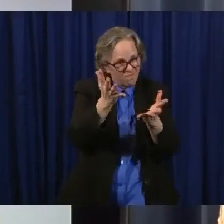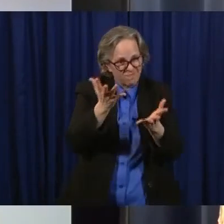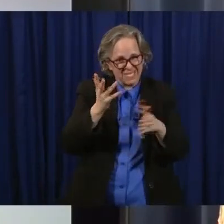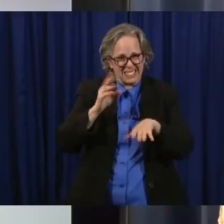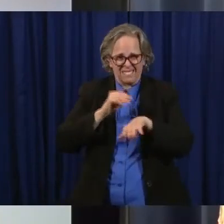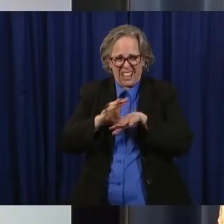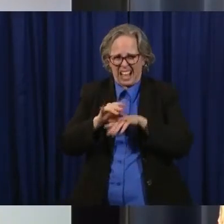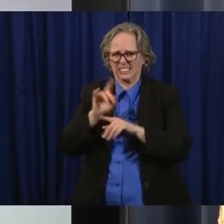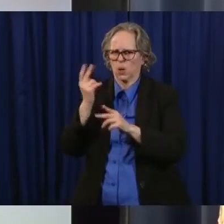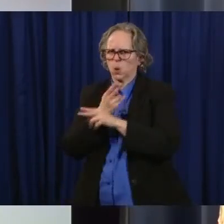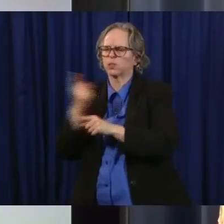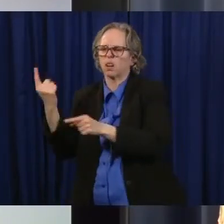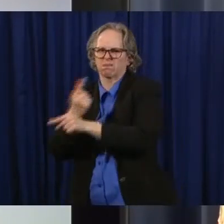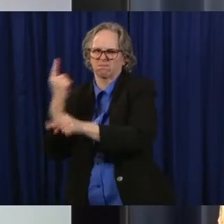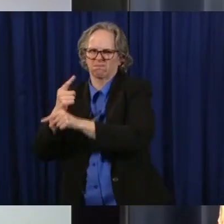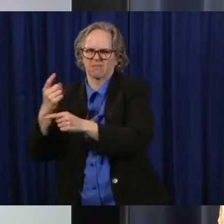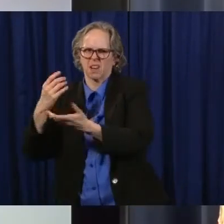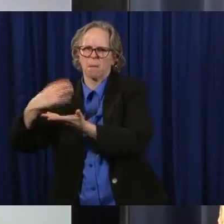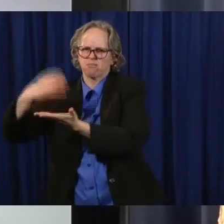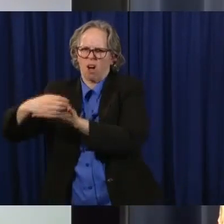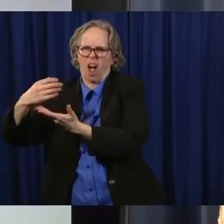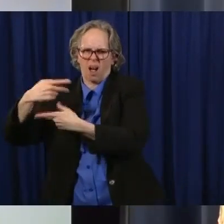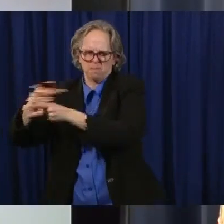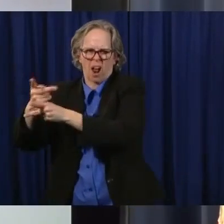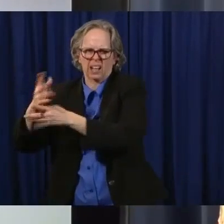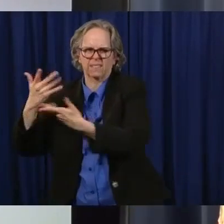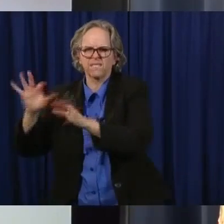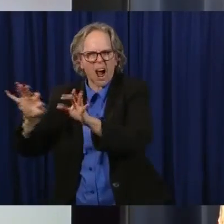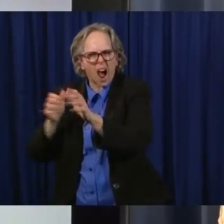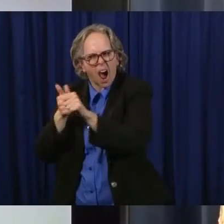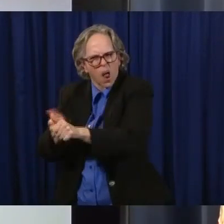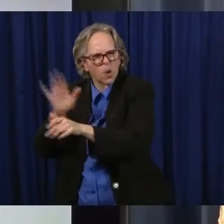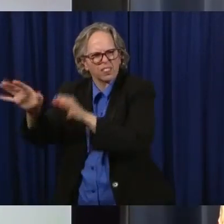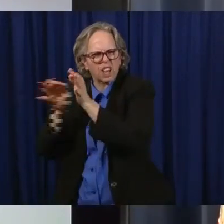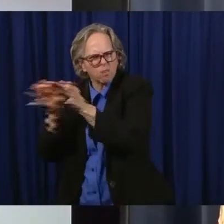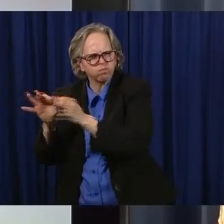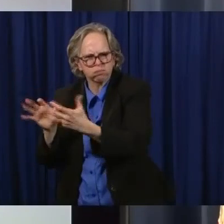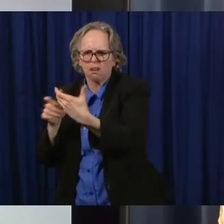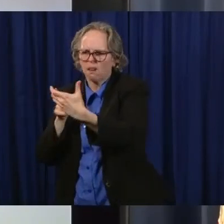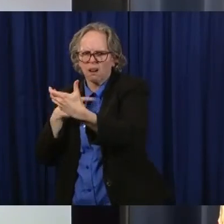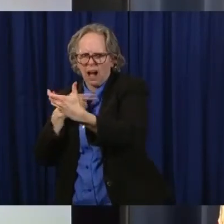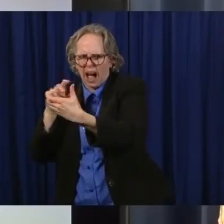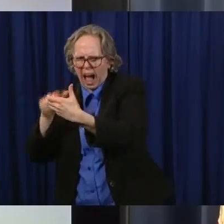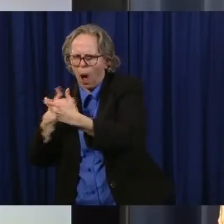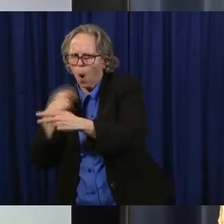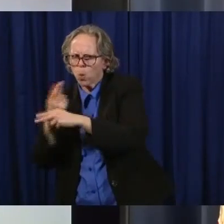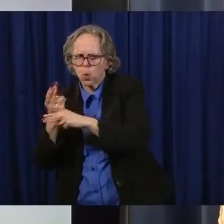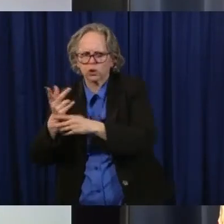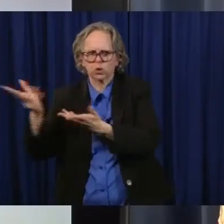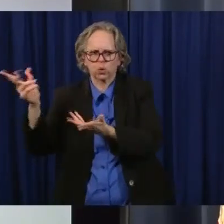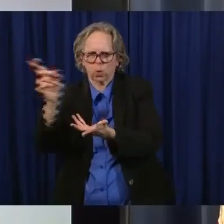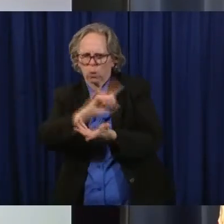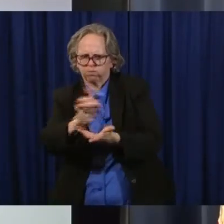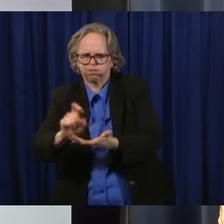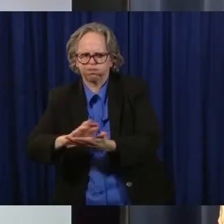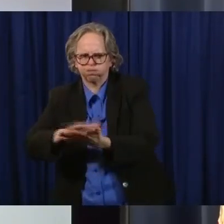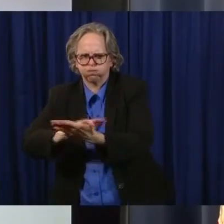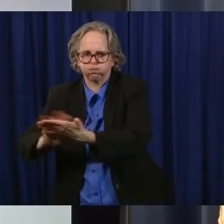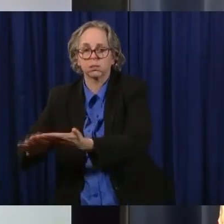USING THE RECOMMENDED PRODUCTS. WE RECOMMEND THEM FOR A REASON. BECAUSE WE HAVE TESTED TO MAKE SURE THEY DO WORK ON THIS PARTICULAR VIRUS. SO THAT WOULD BE MY MAIN SUGGESTION, FOLLOW THE